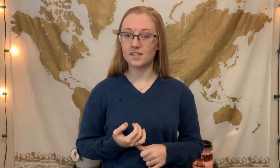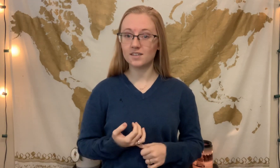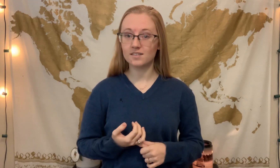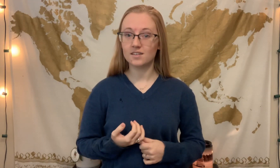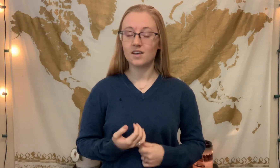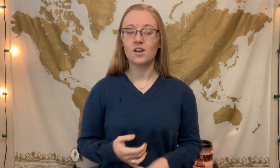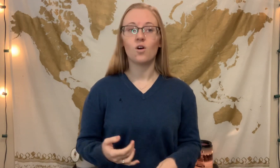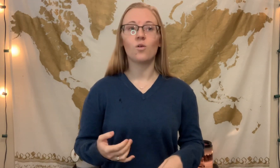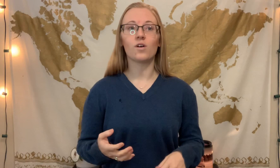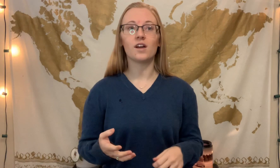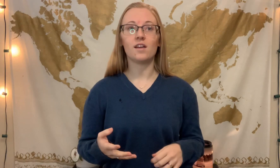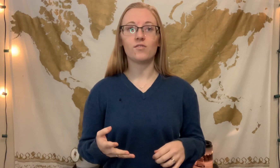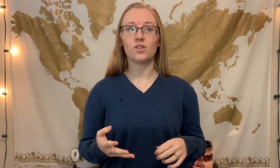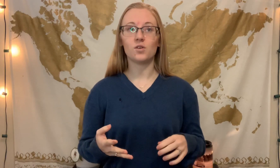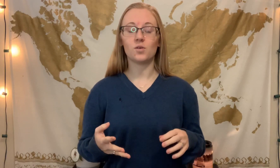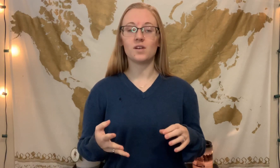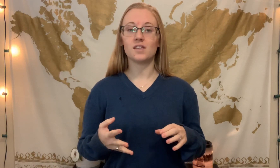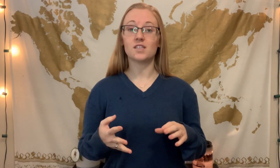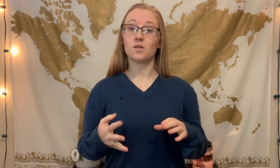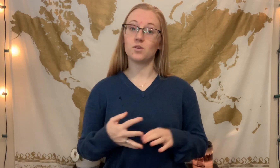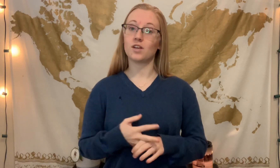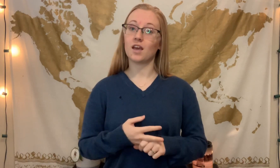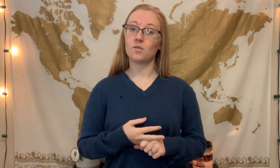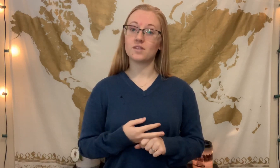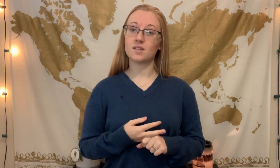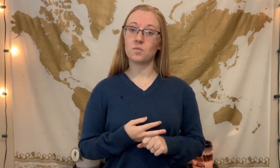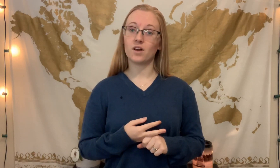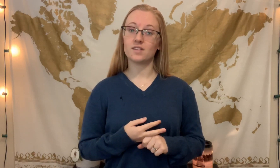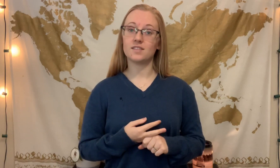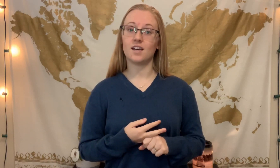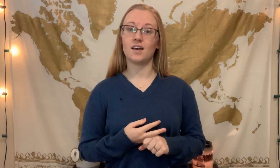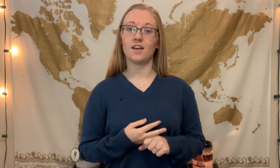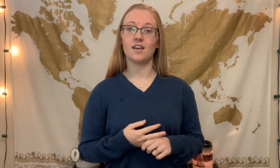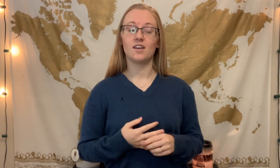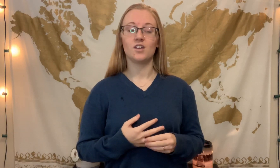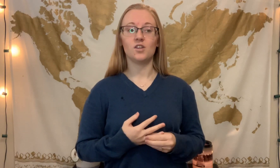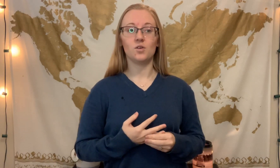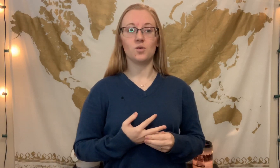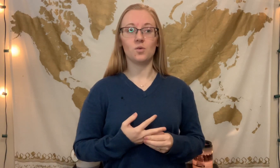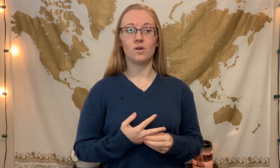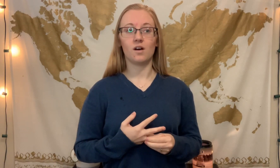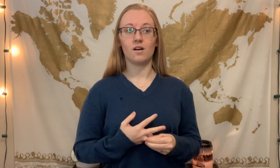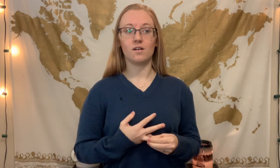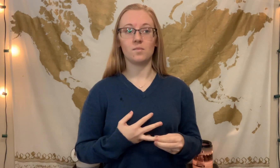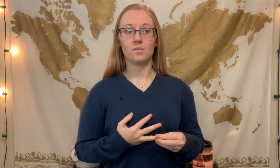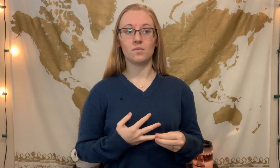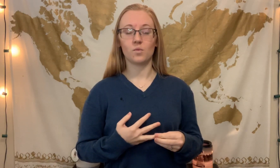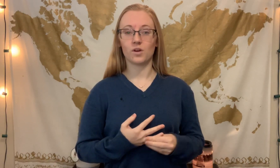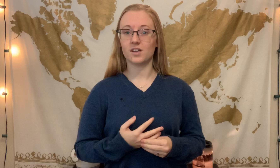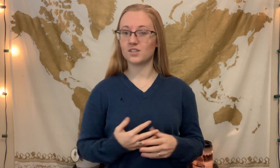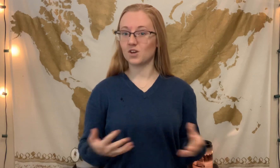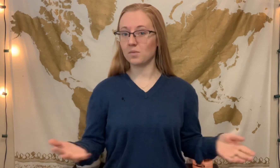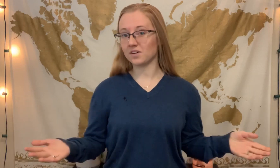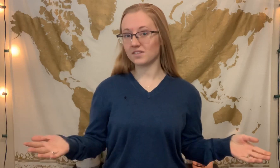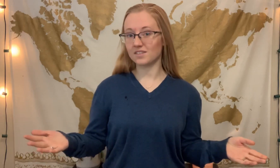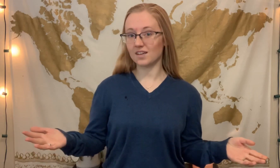or if you need to communicate with someone say, you work at a Starbucks as a